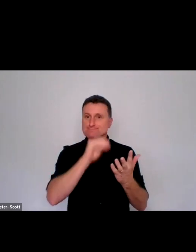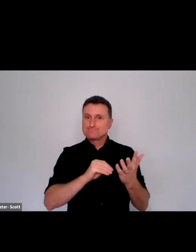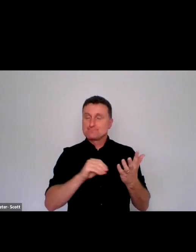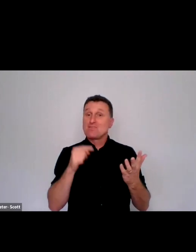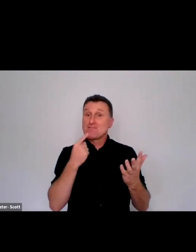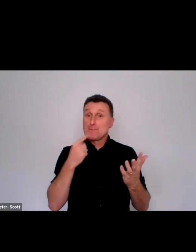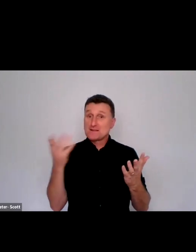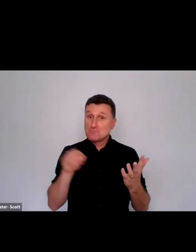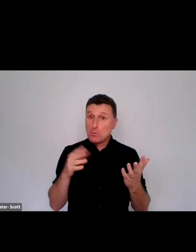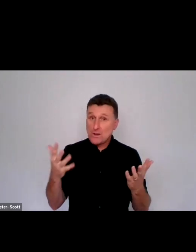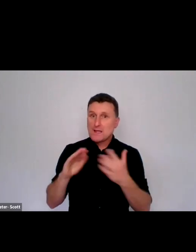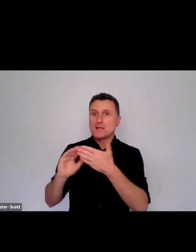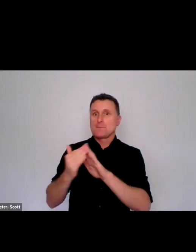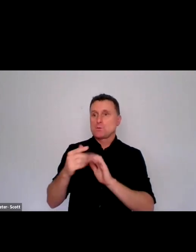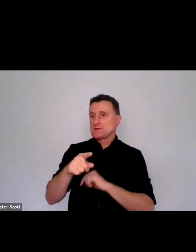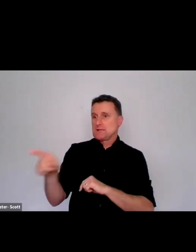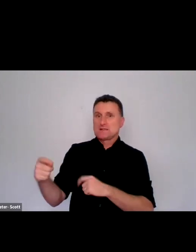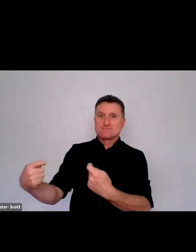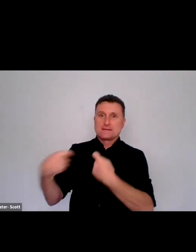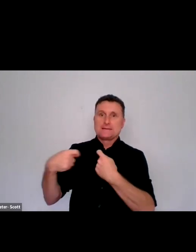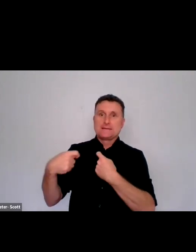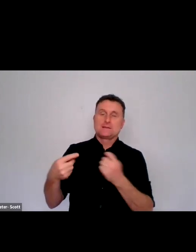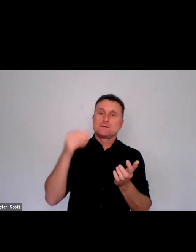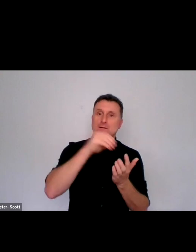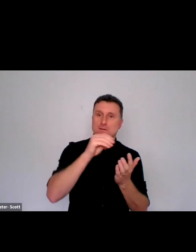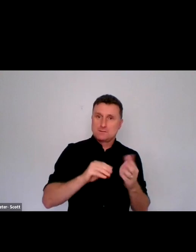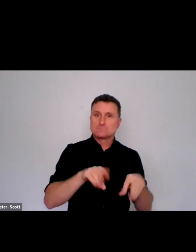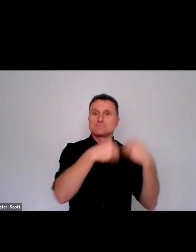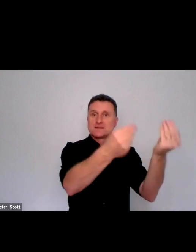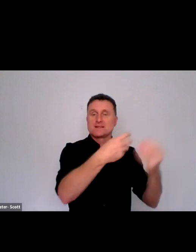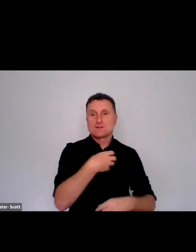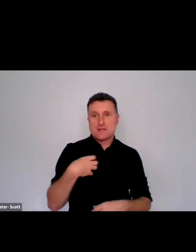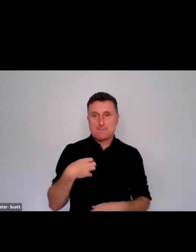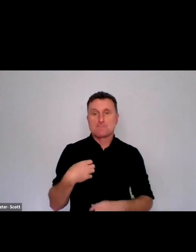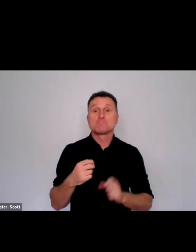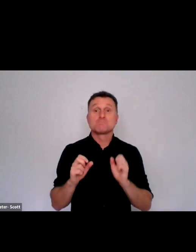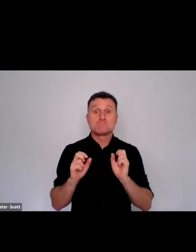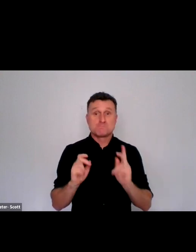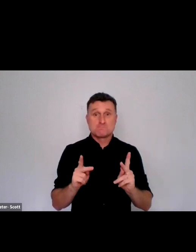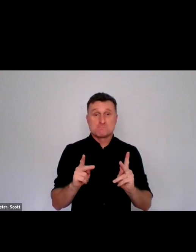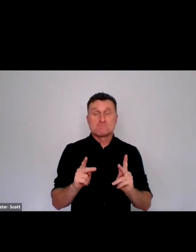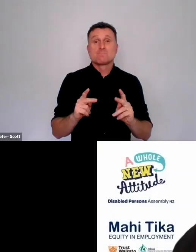Ngā mihi nui kia koutou katoa I’m going to stop talking now